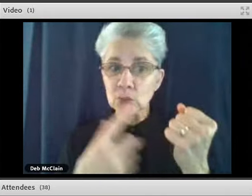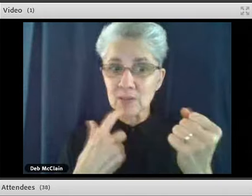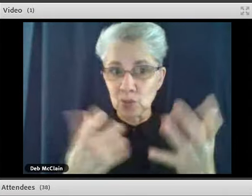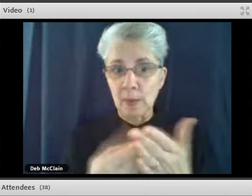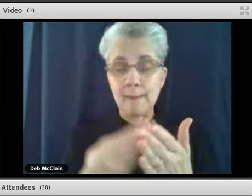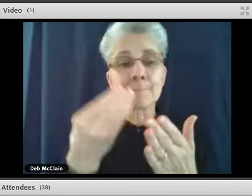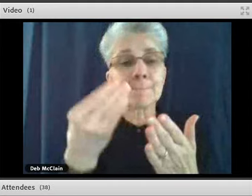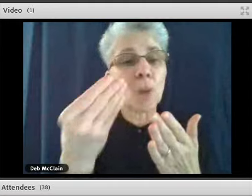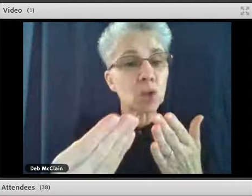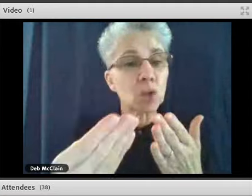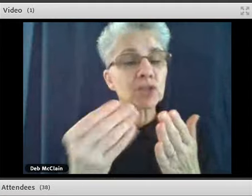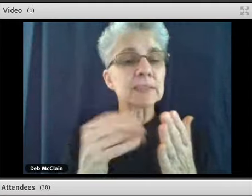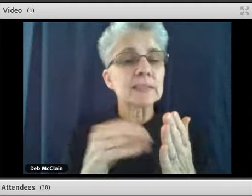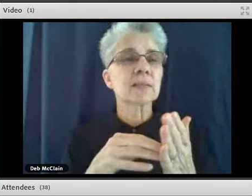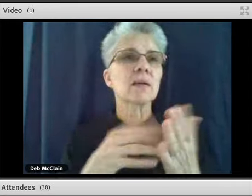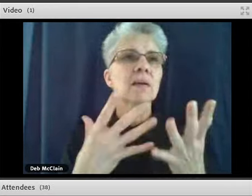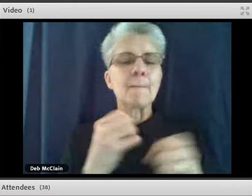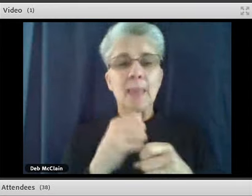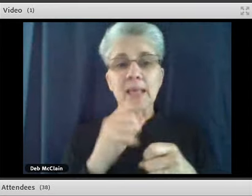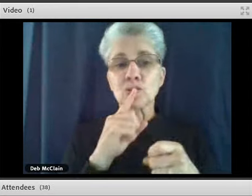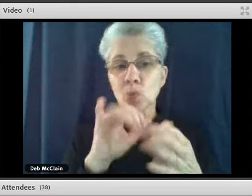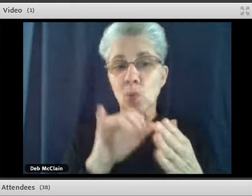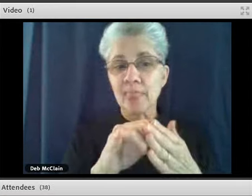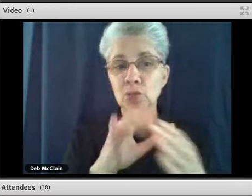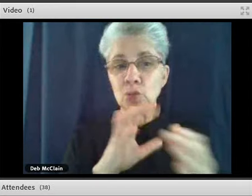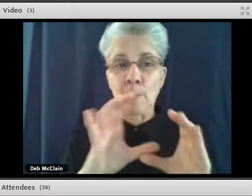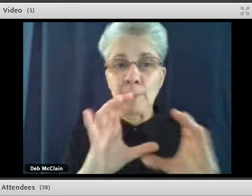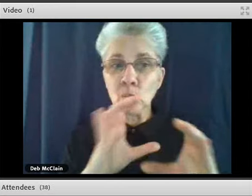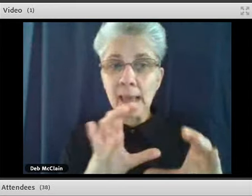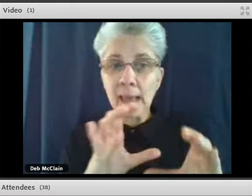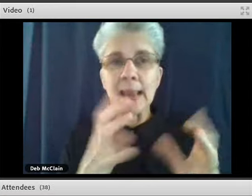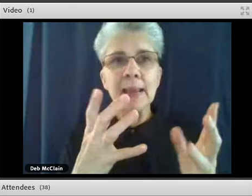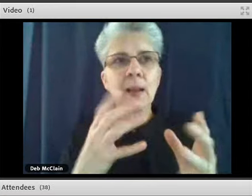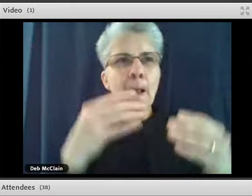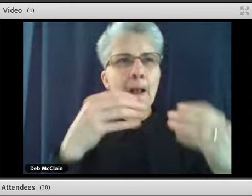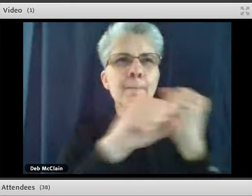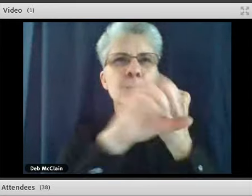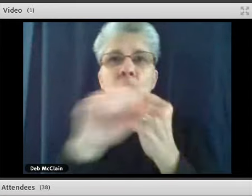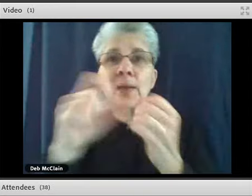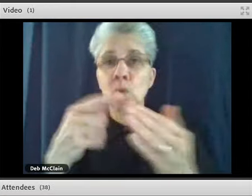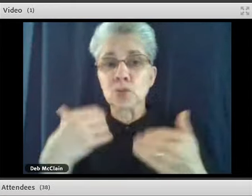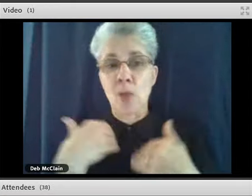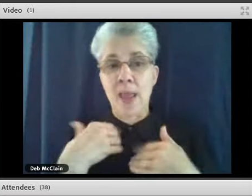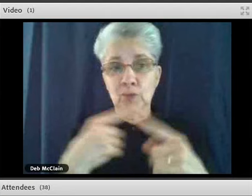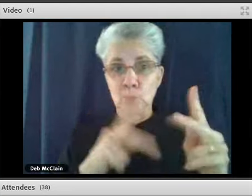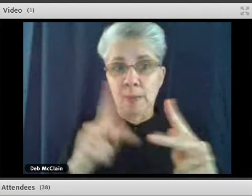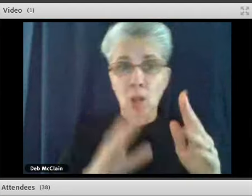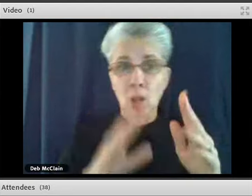that you purchase, making sure that you communicate -- market what you have to your patrons,